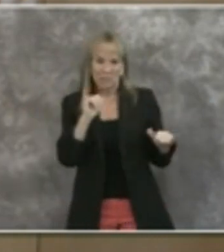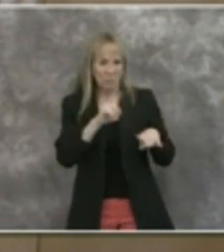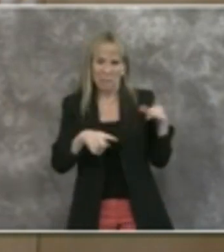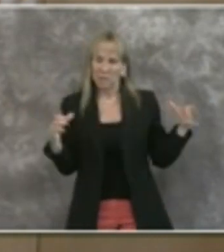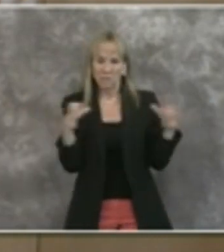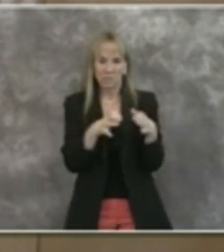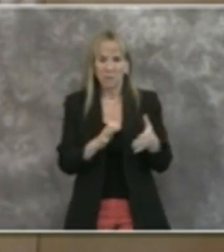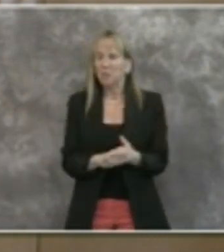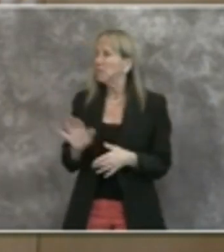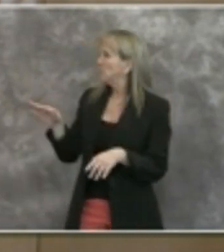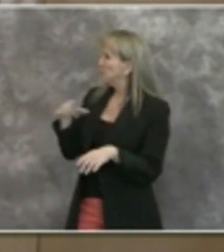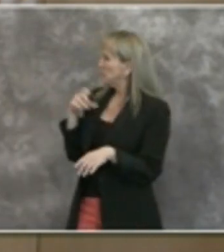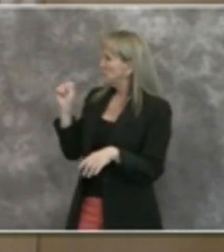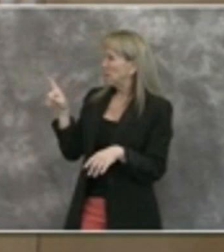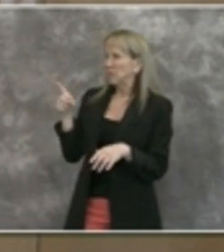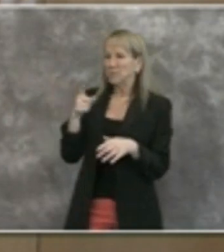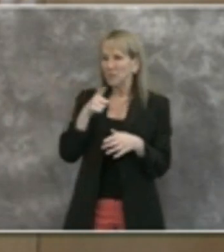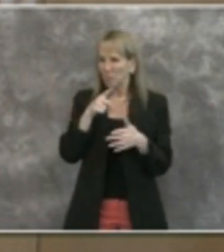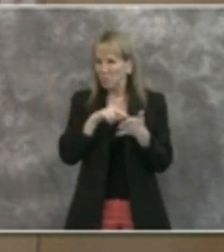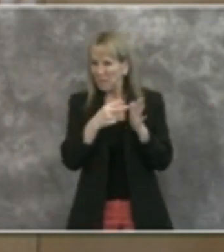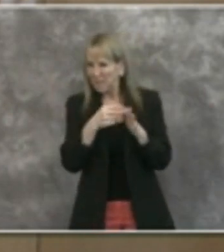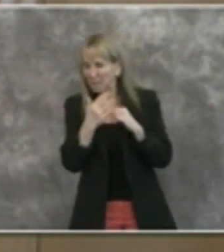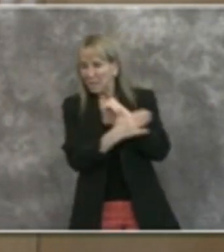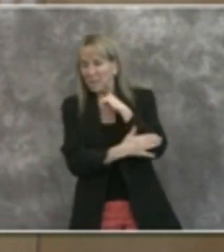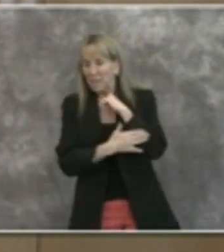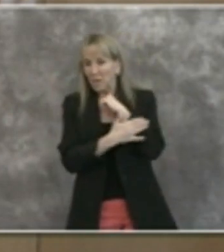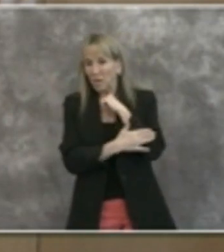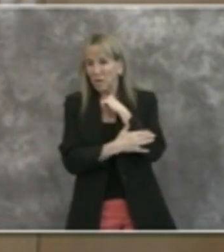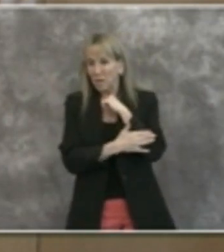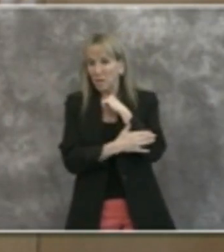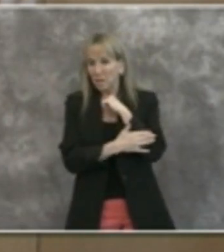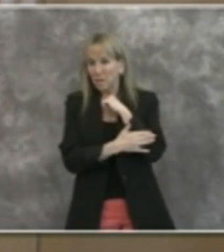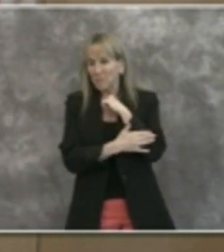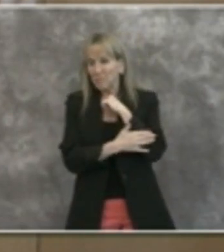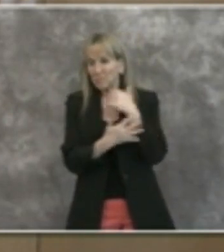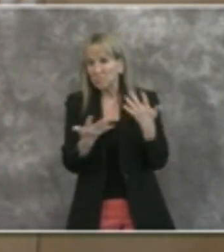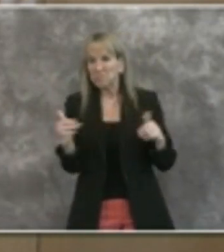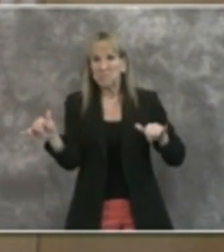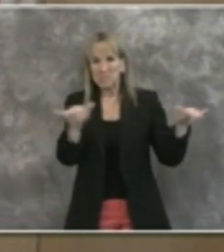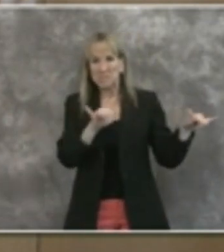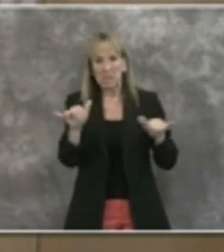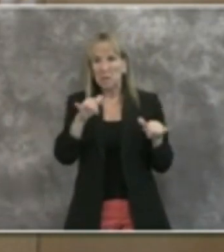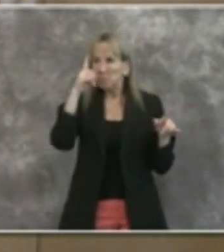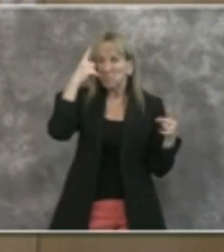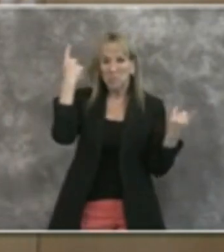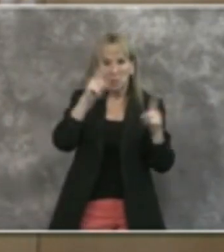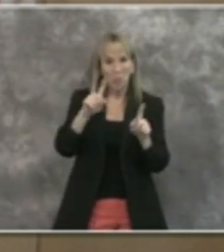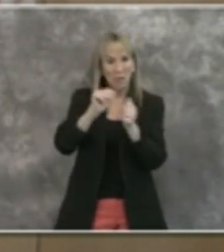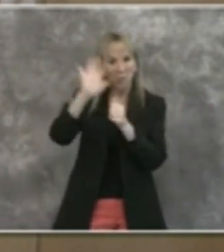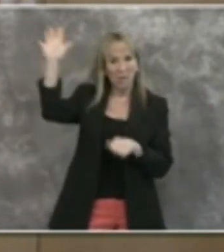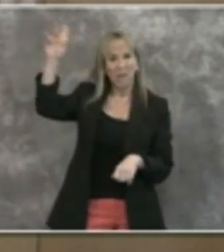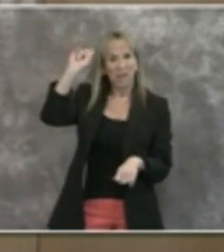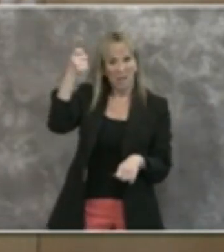SO I JUST WANT TO WANT TO REMIND PEOPLE OF THAT. JUST TO FOLLOW UP THE